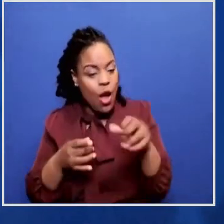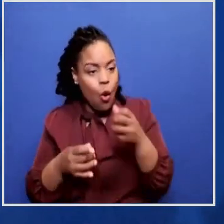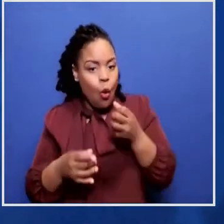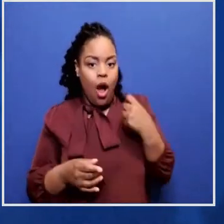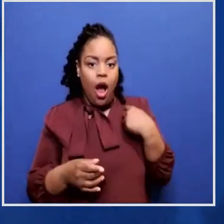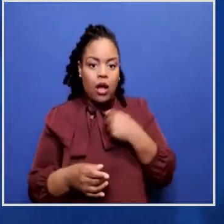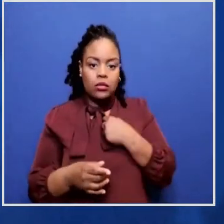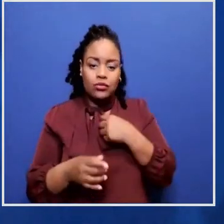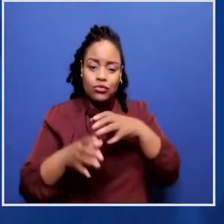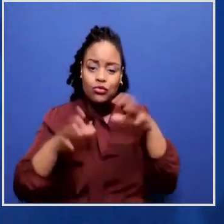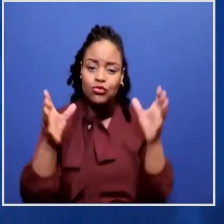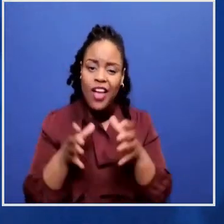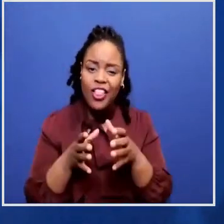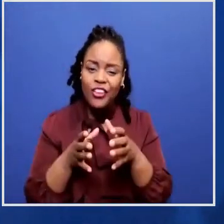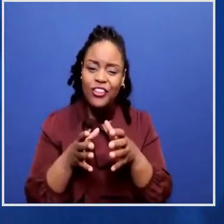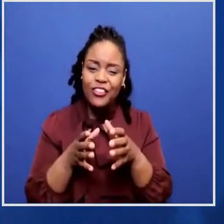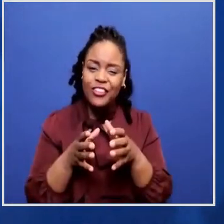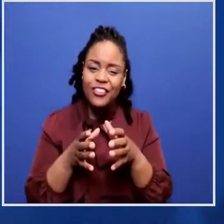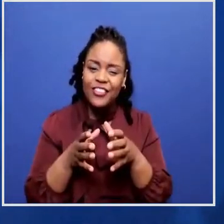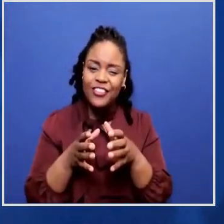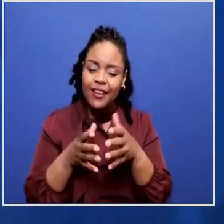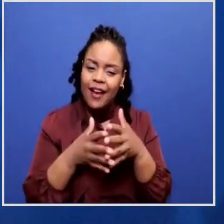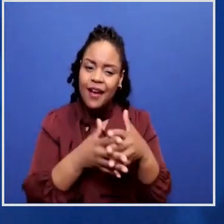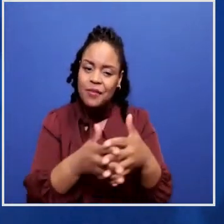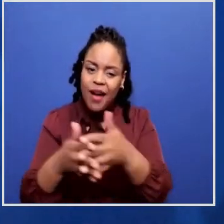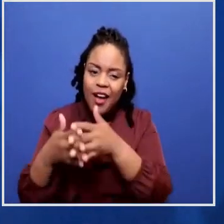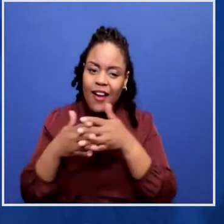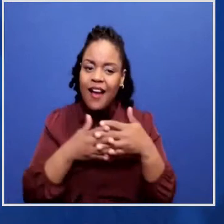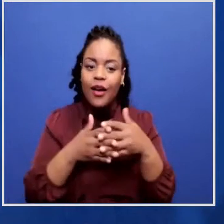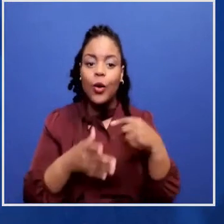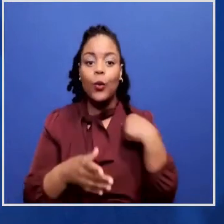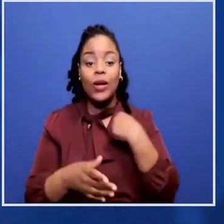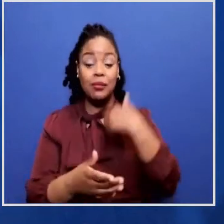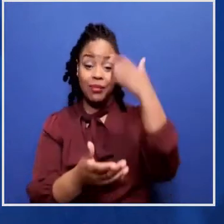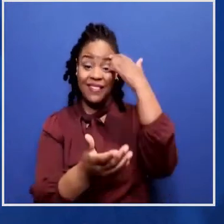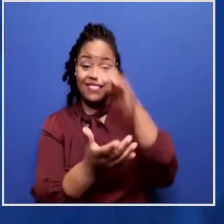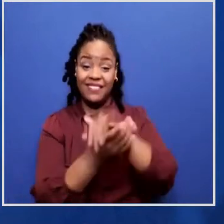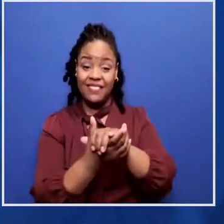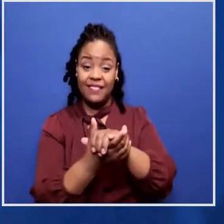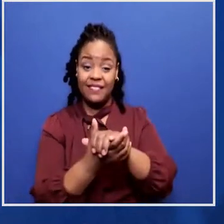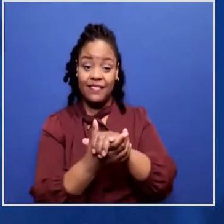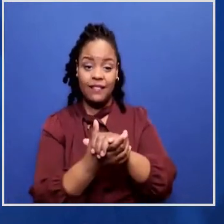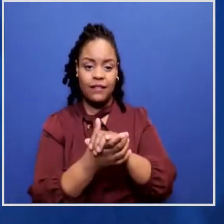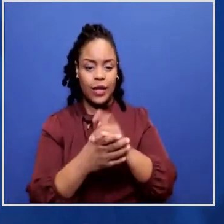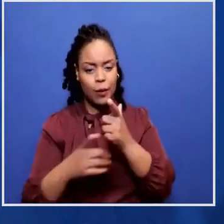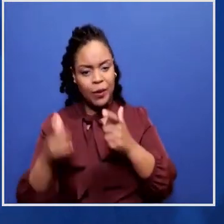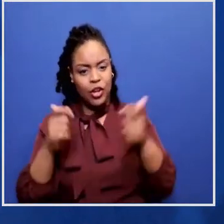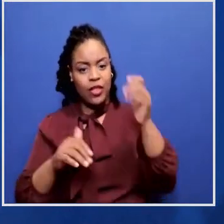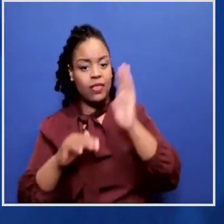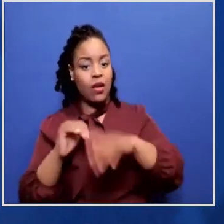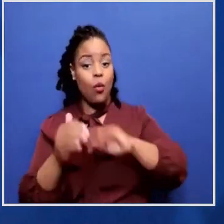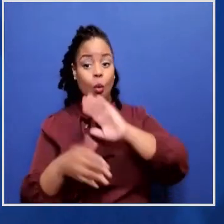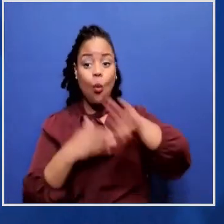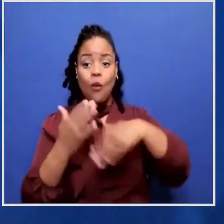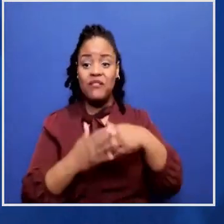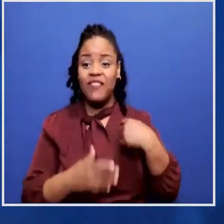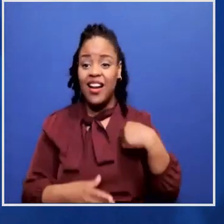LOOKING BACK ON THE LAST YEAR I KNOW THAT AMERICA AT ITS BEST IS AN AMERICA, UNITED. AN AMERICA OF SERVICE IS THE FABRIC THAT HOLDS US TOGETHER.